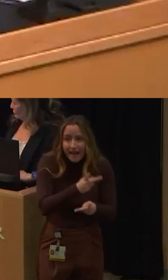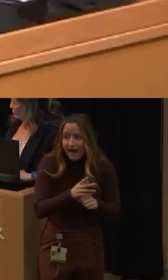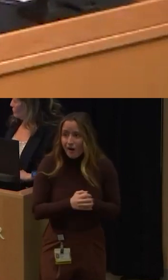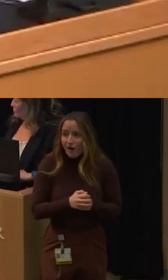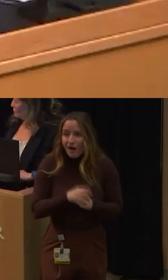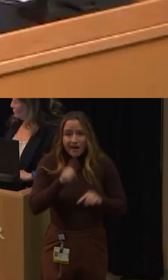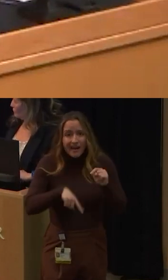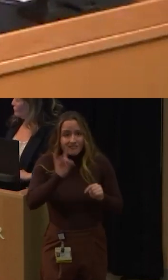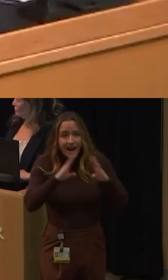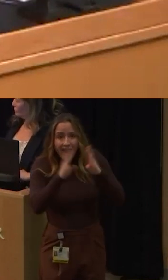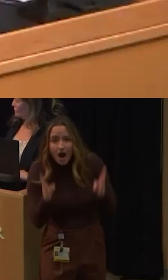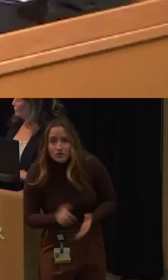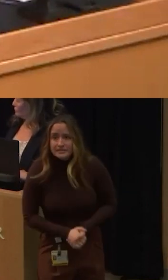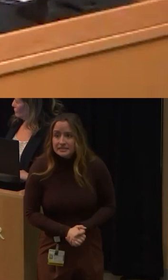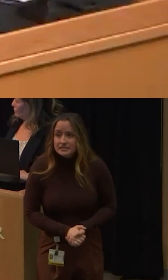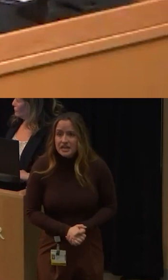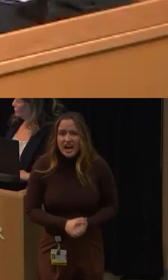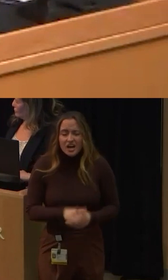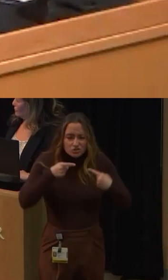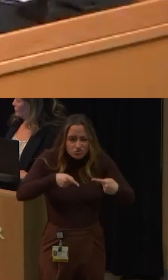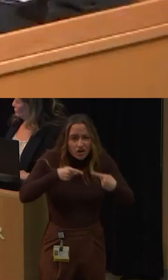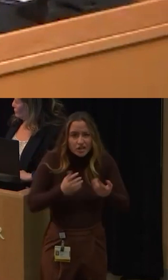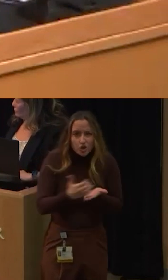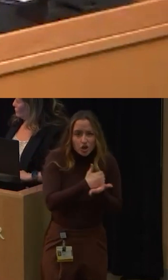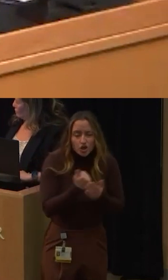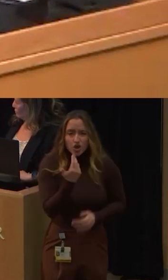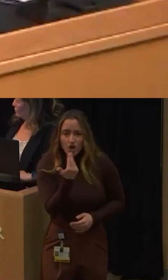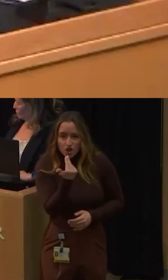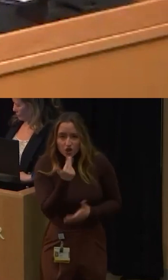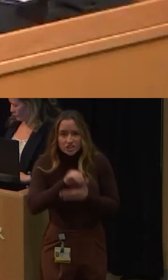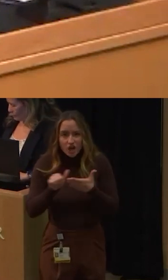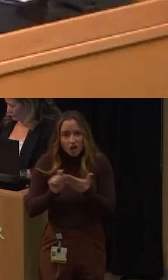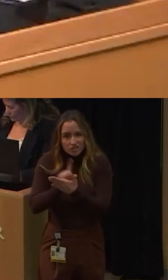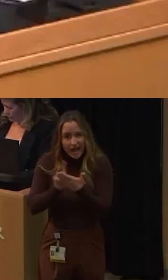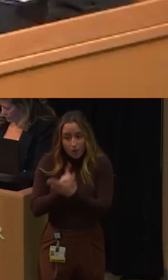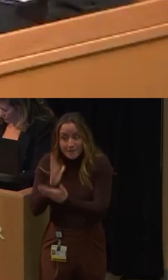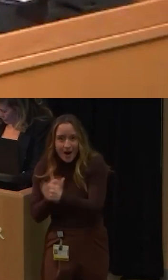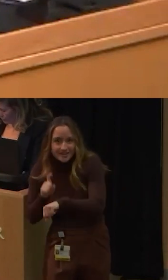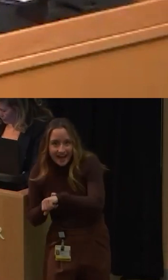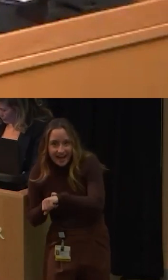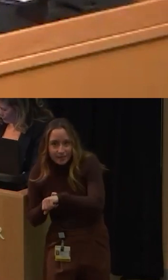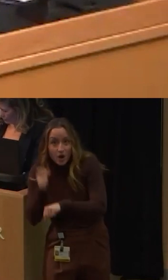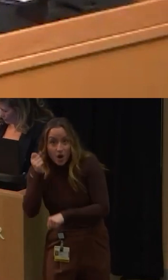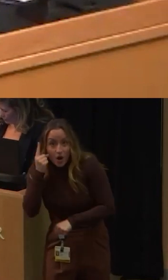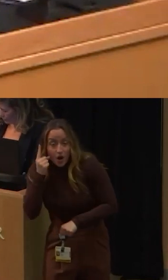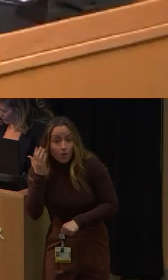struggling with making $13 an hour part-time because they can't get full-time work